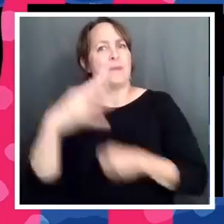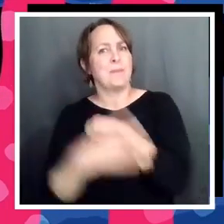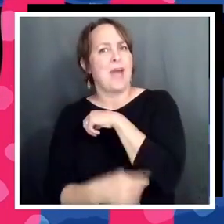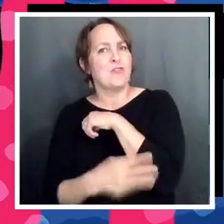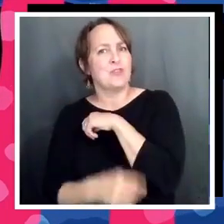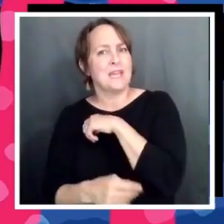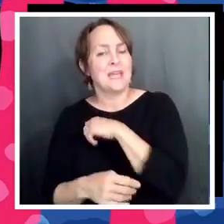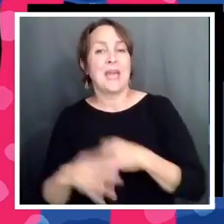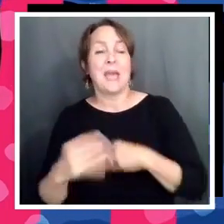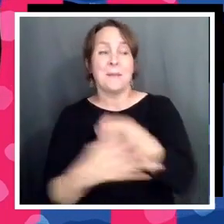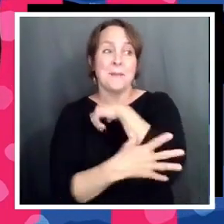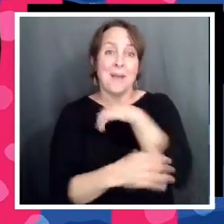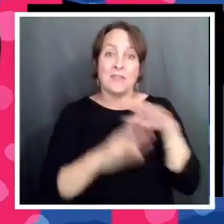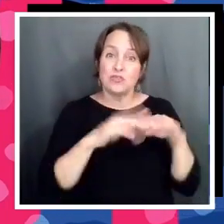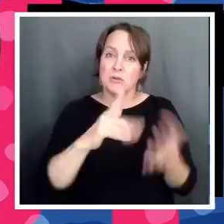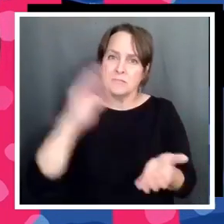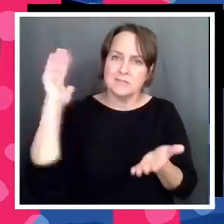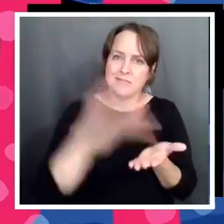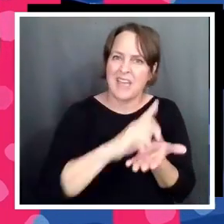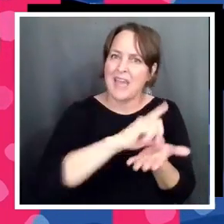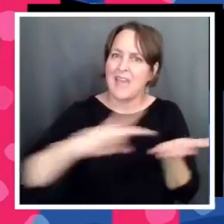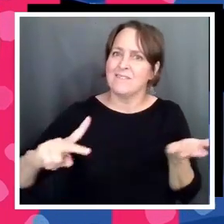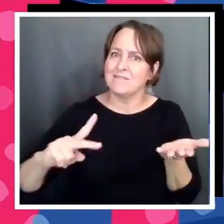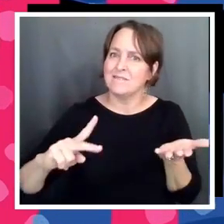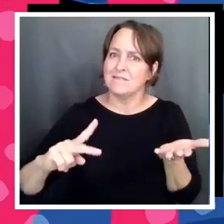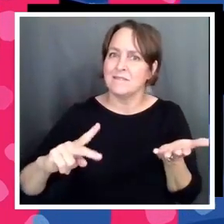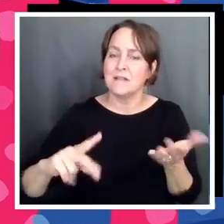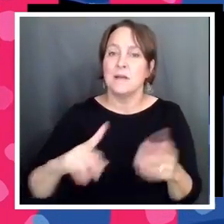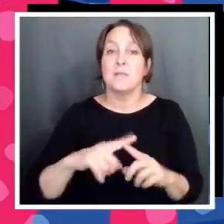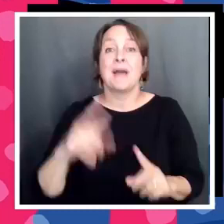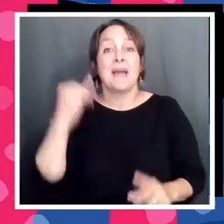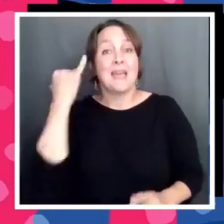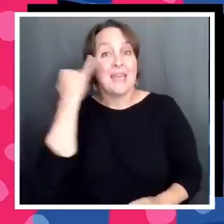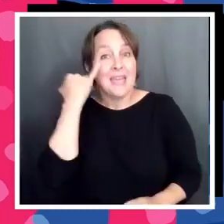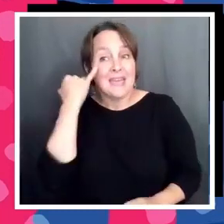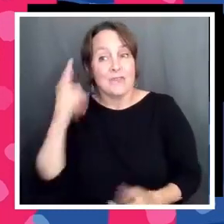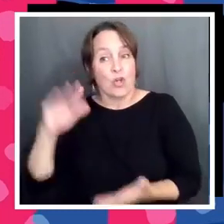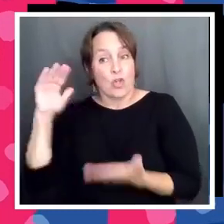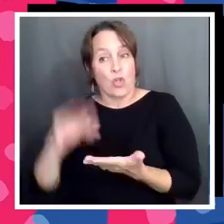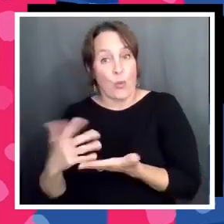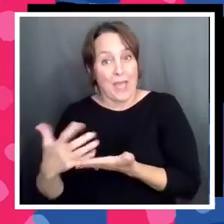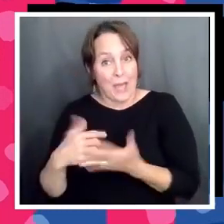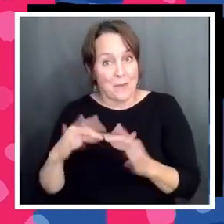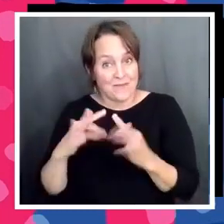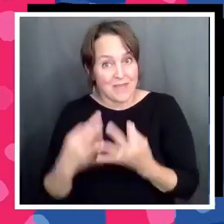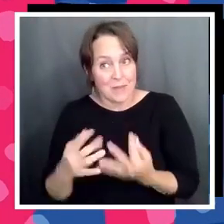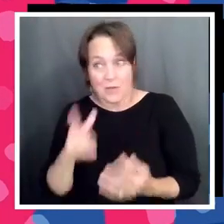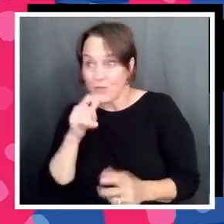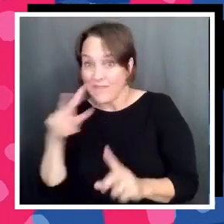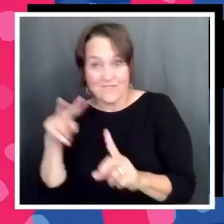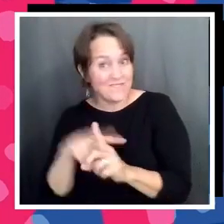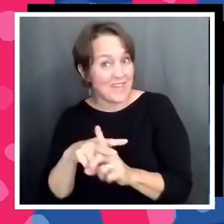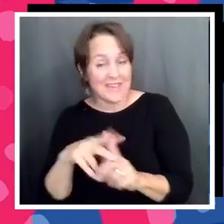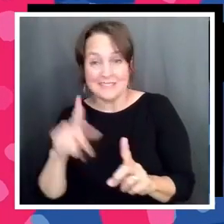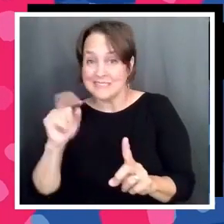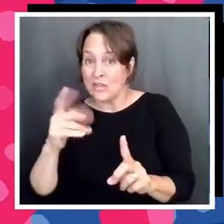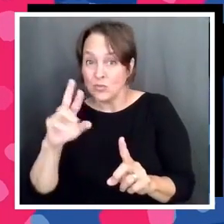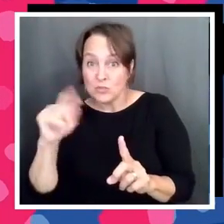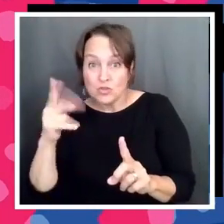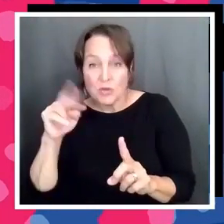CHILDREN OUT OF POVERTY AND CUT CHILDHOOD POVERTY IN AMERICA